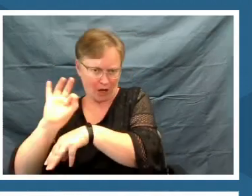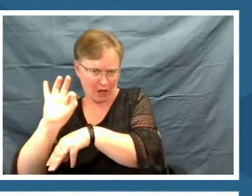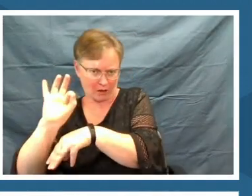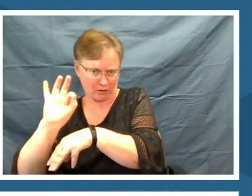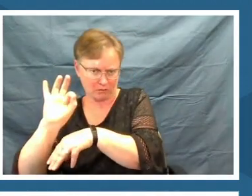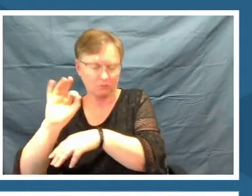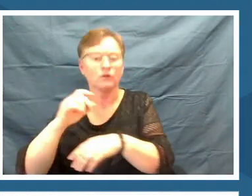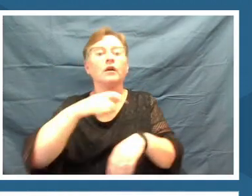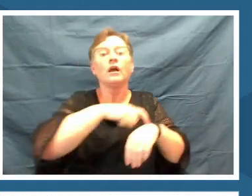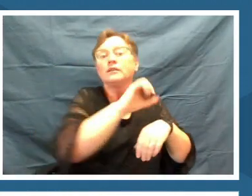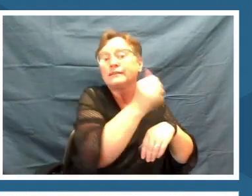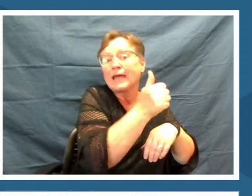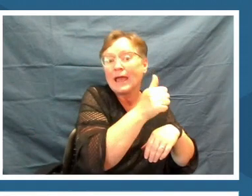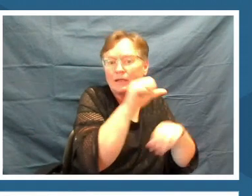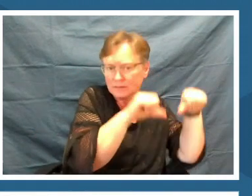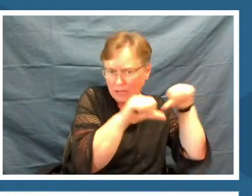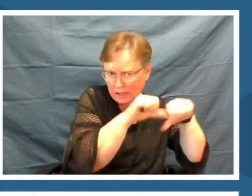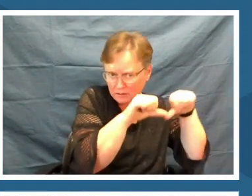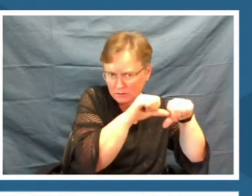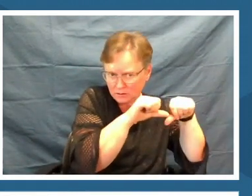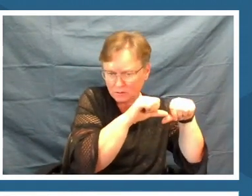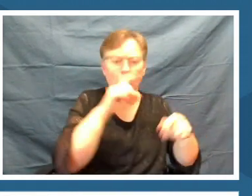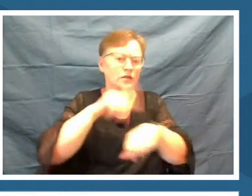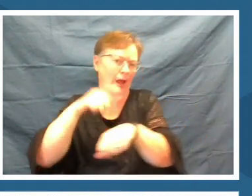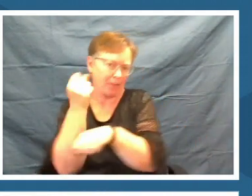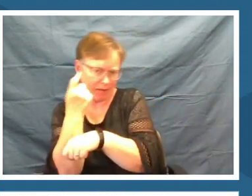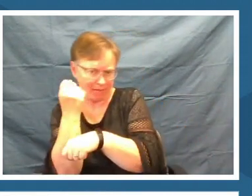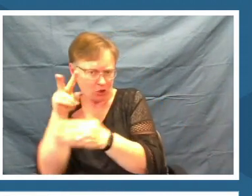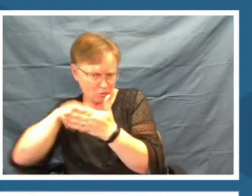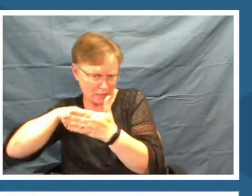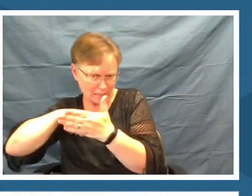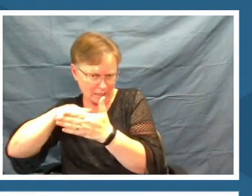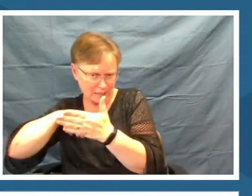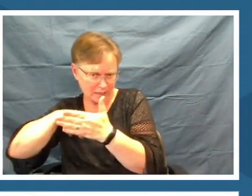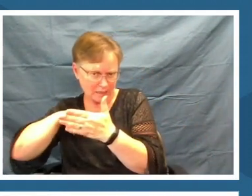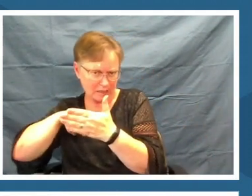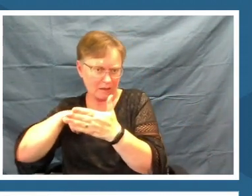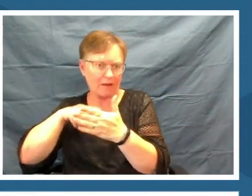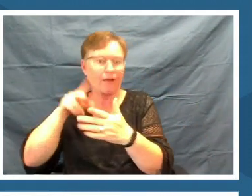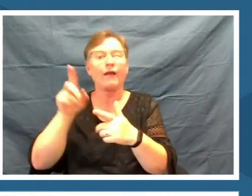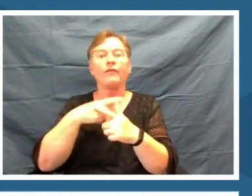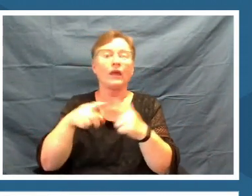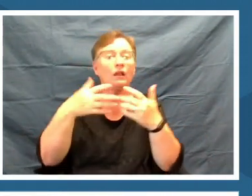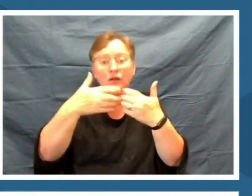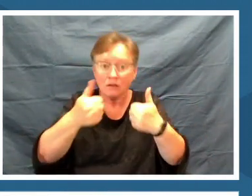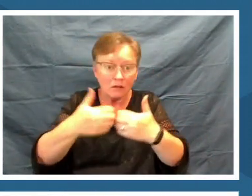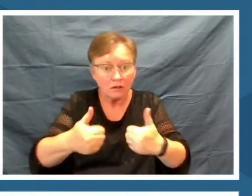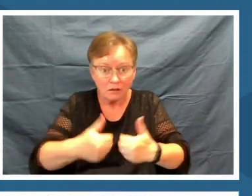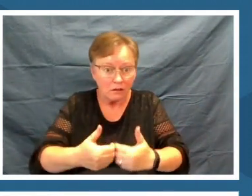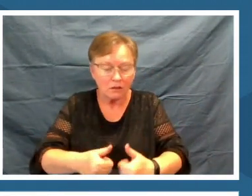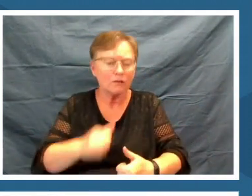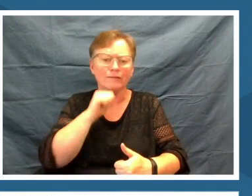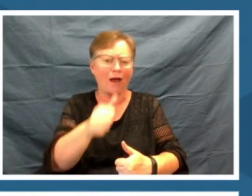a.m and reading at 11 a.m and then it's not segmented it's it's mixed together